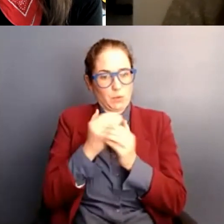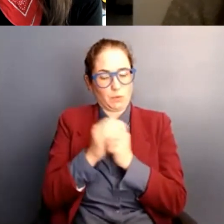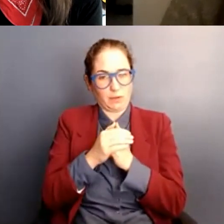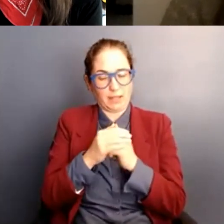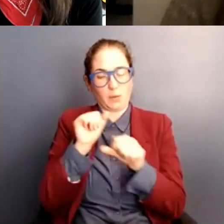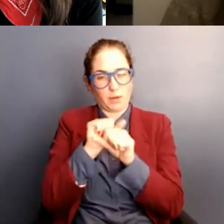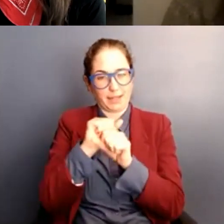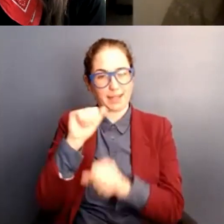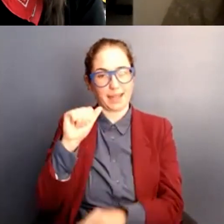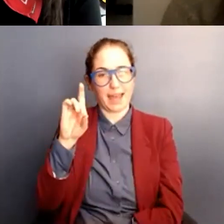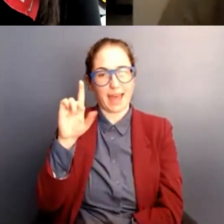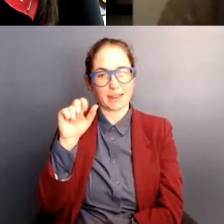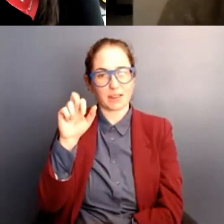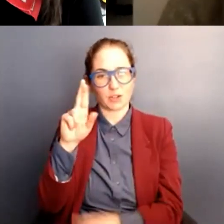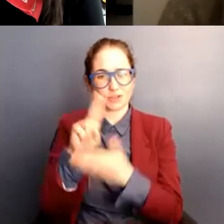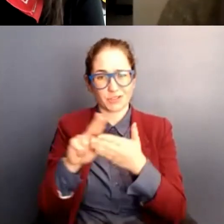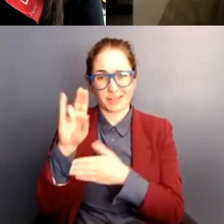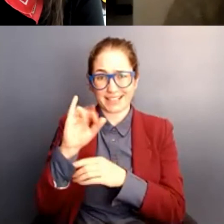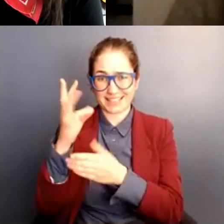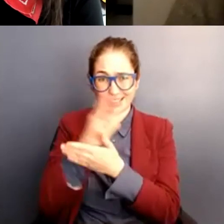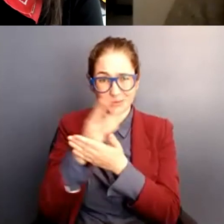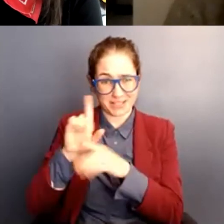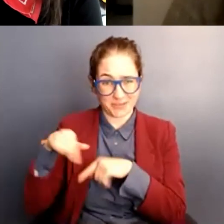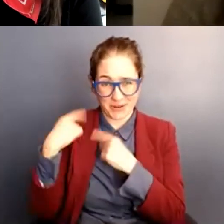So I've worked there for like six weeks. So I'm working on